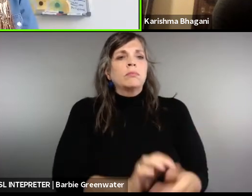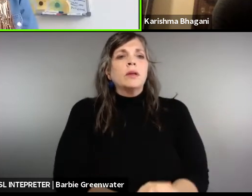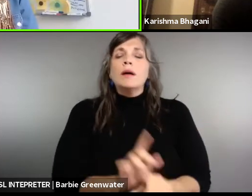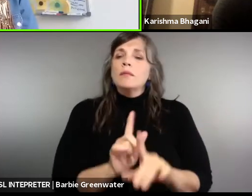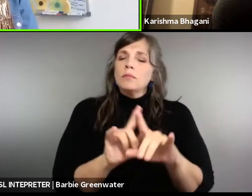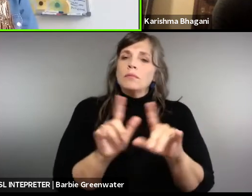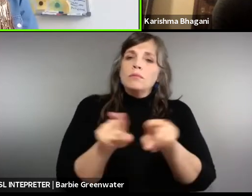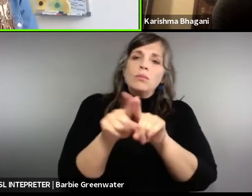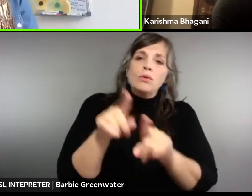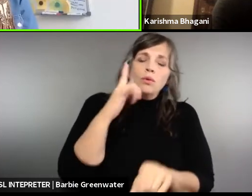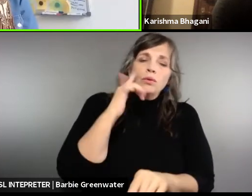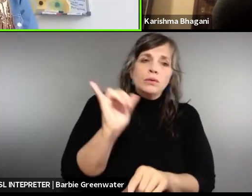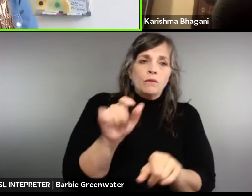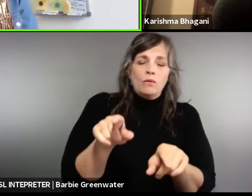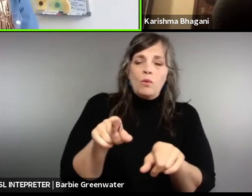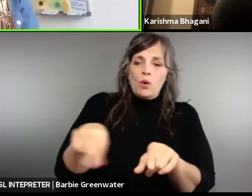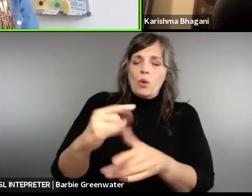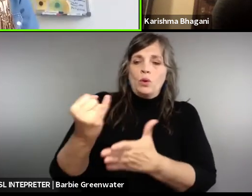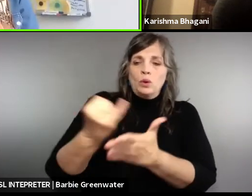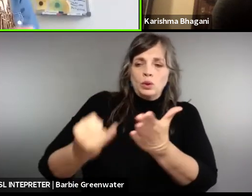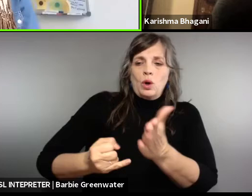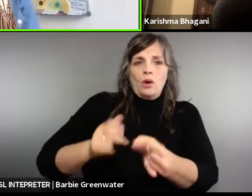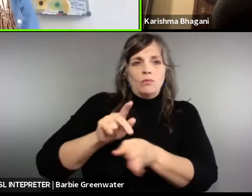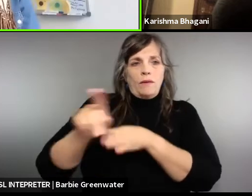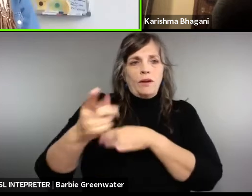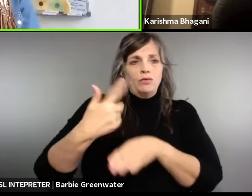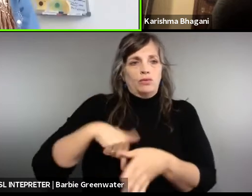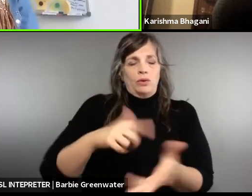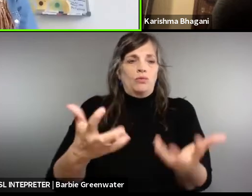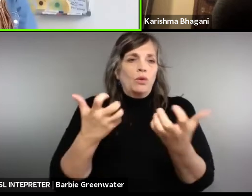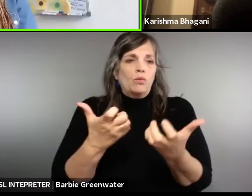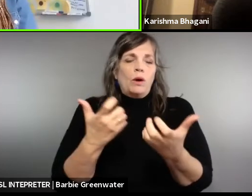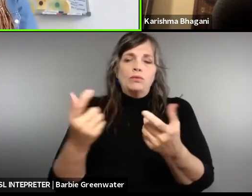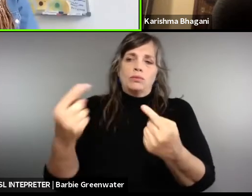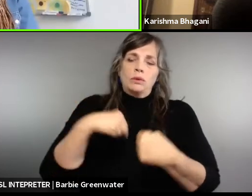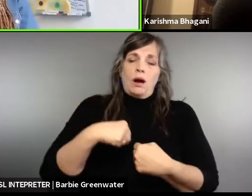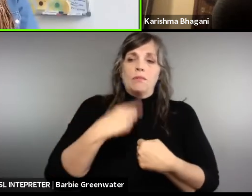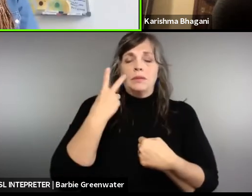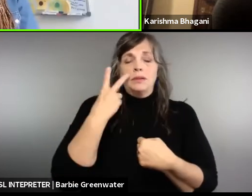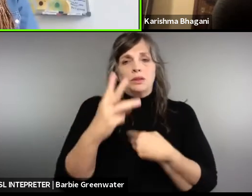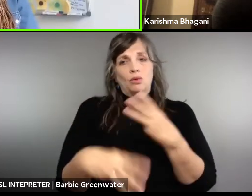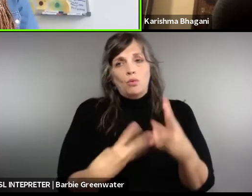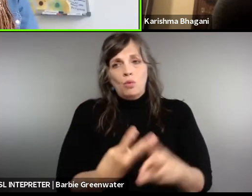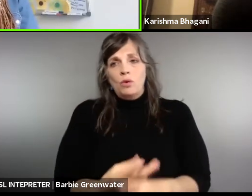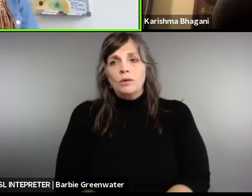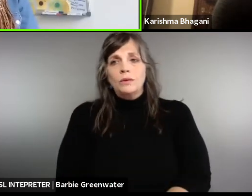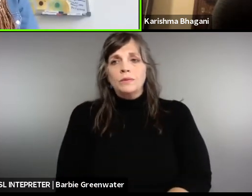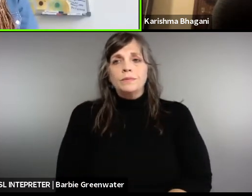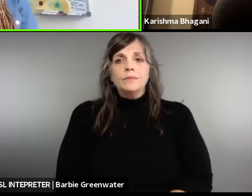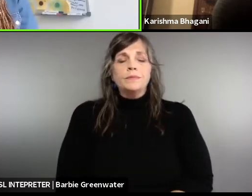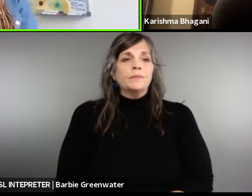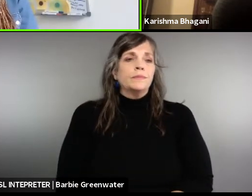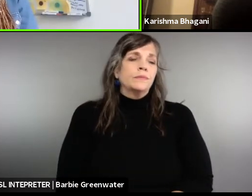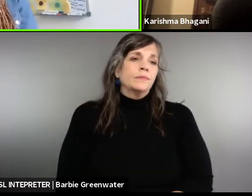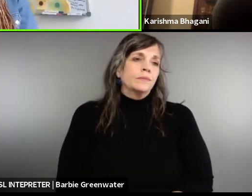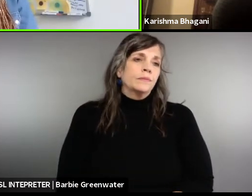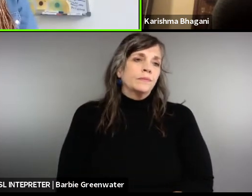the arts professionals that we want to come to see the work. So it's a three-day event.